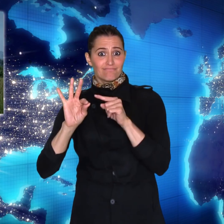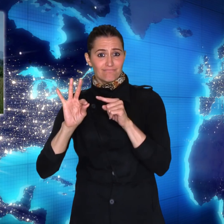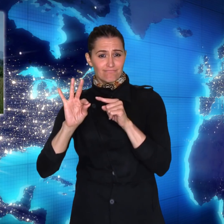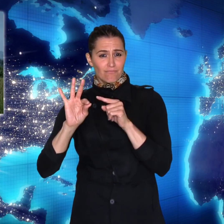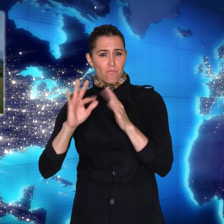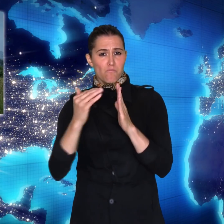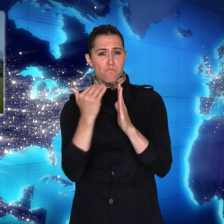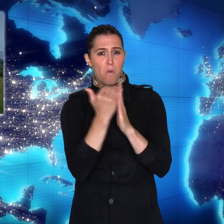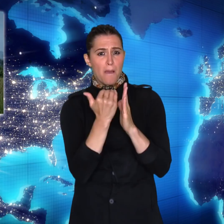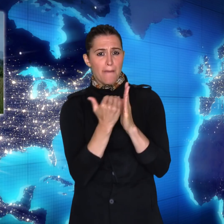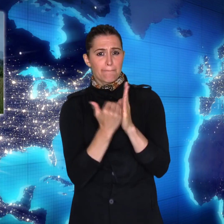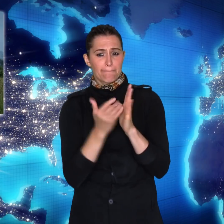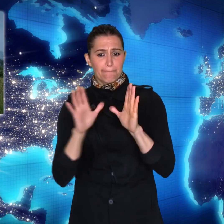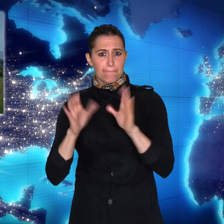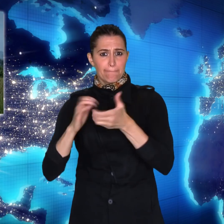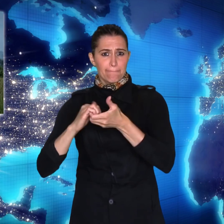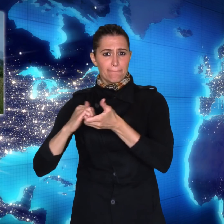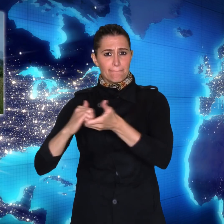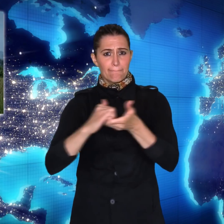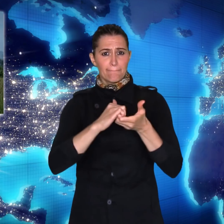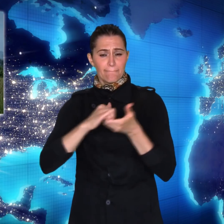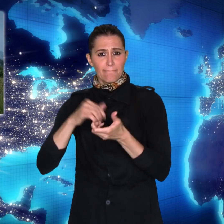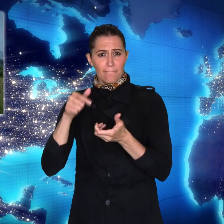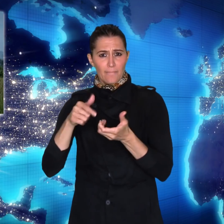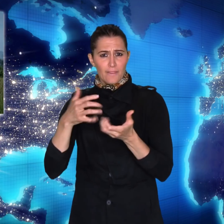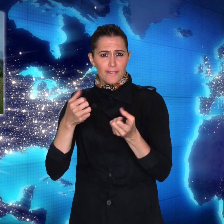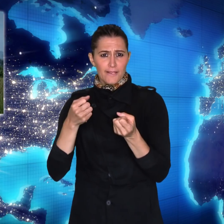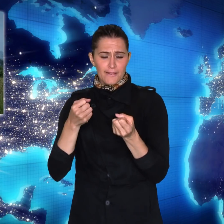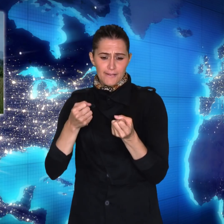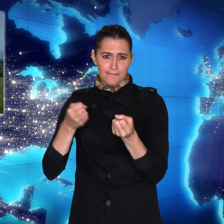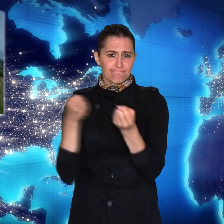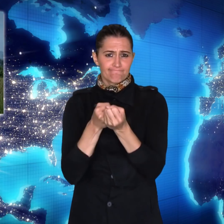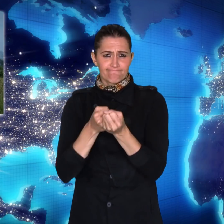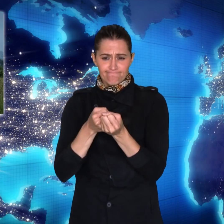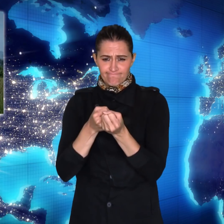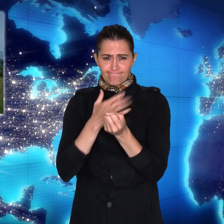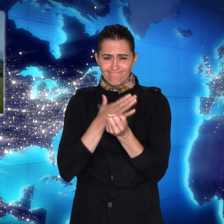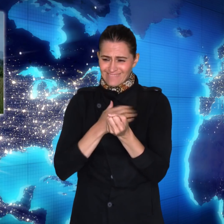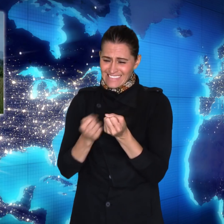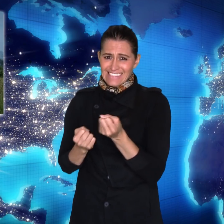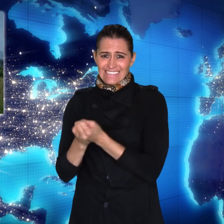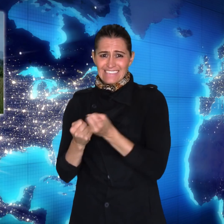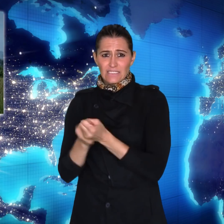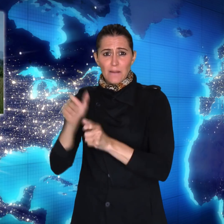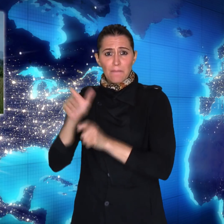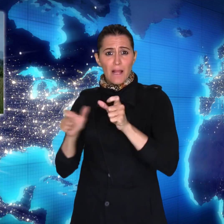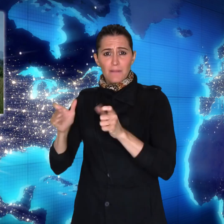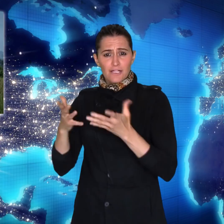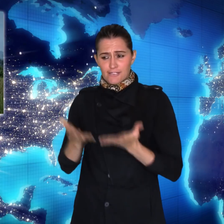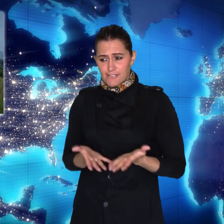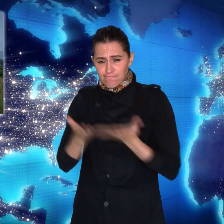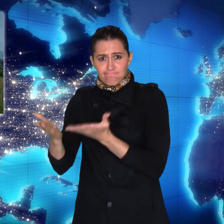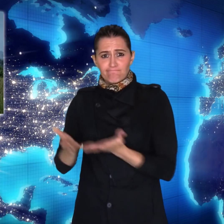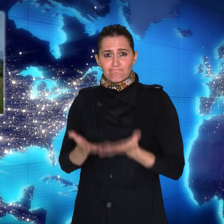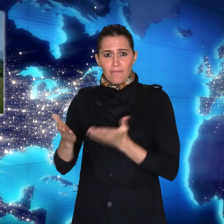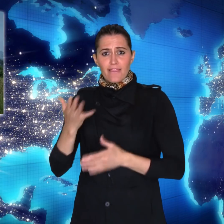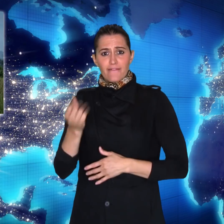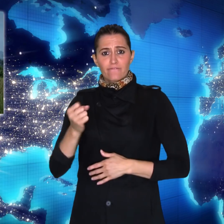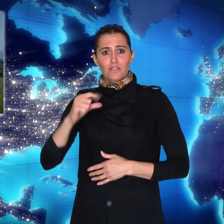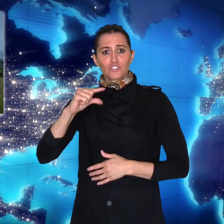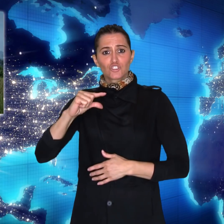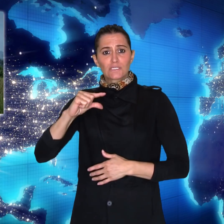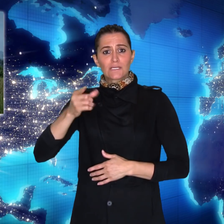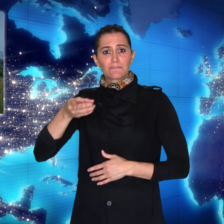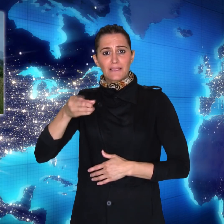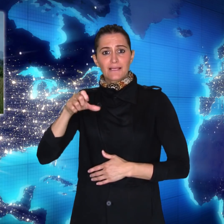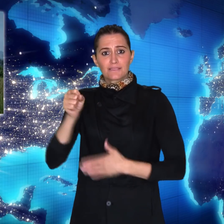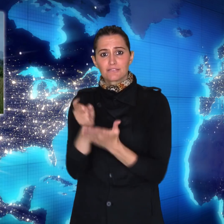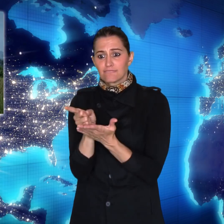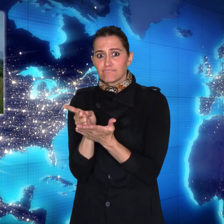Selous Game Reserve by monitoring the